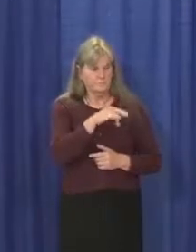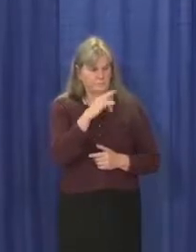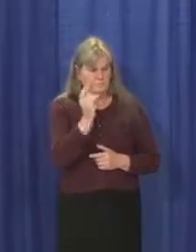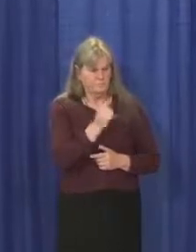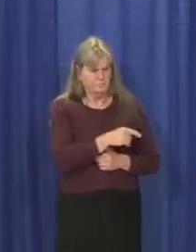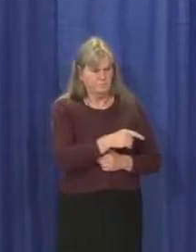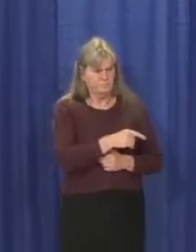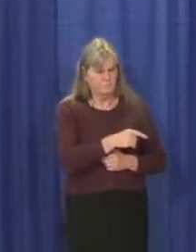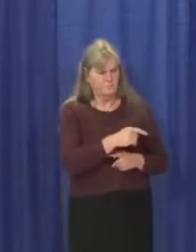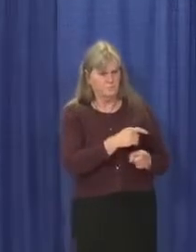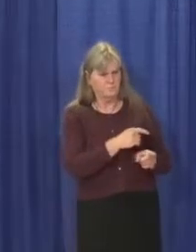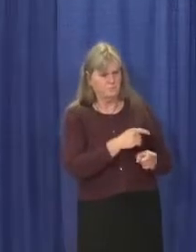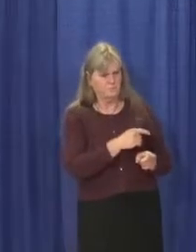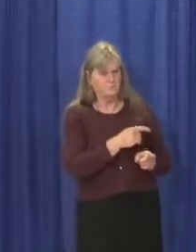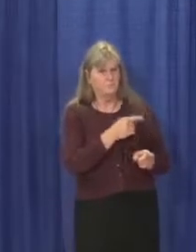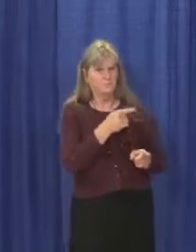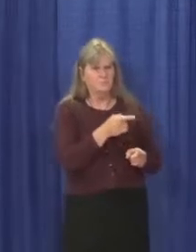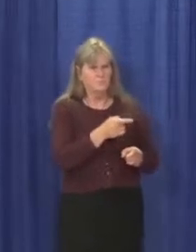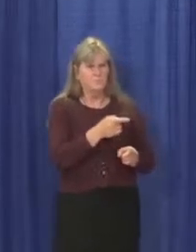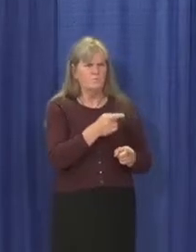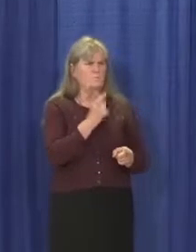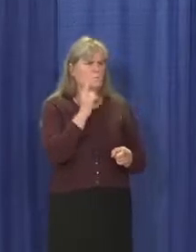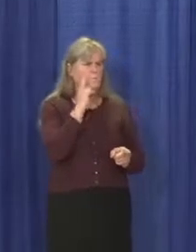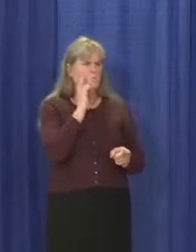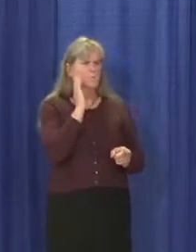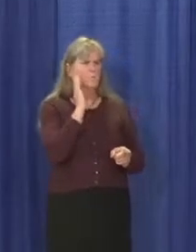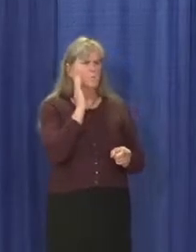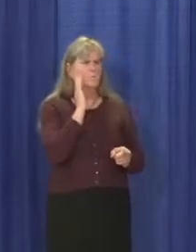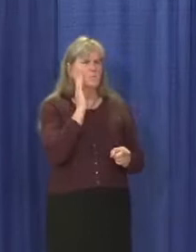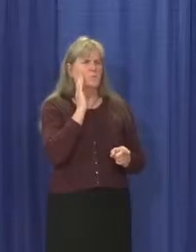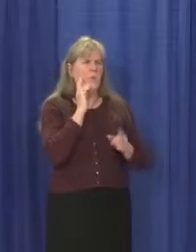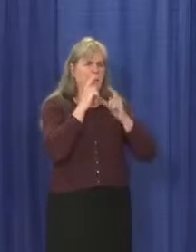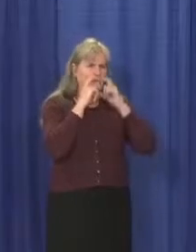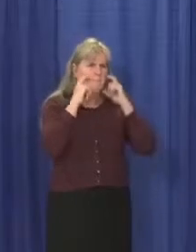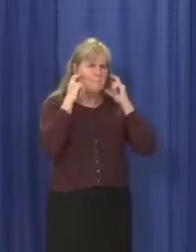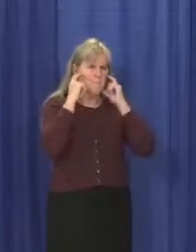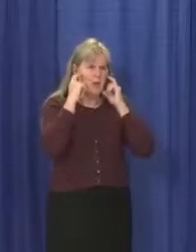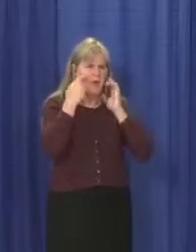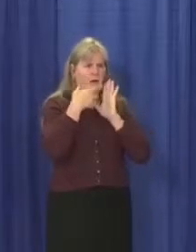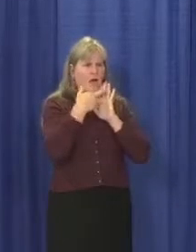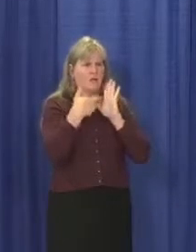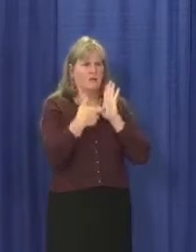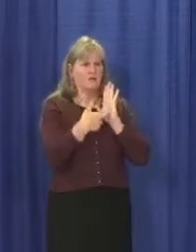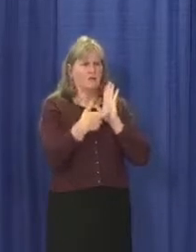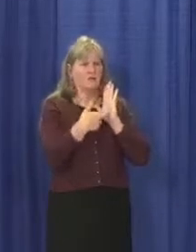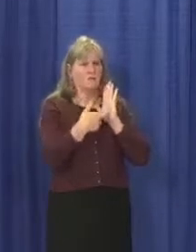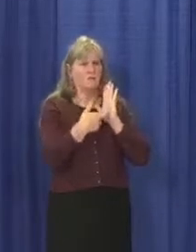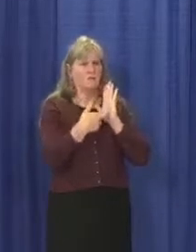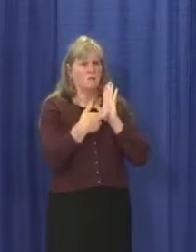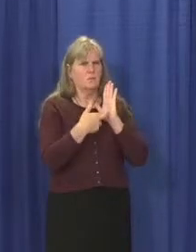you anticipate something like a mask mandate being slowly altered as opposed to being